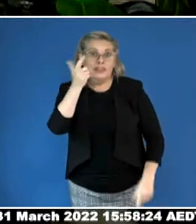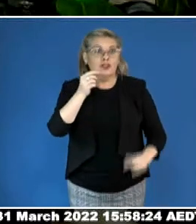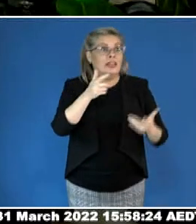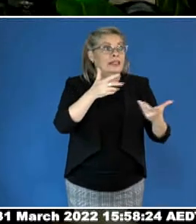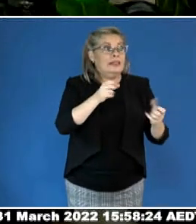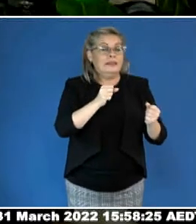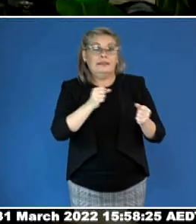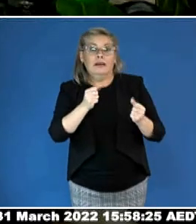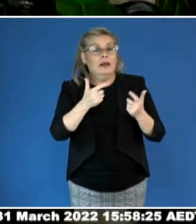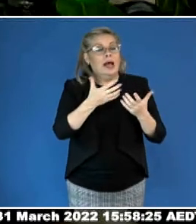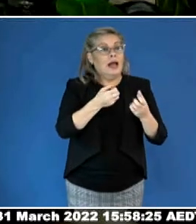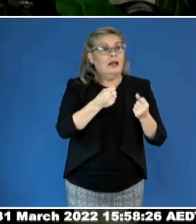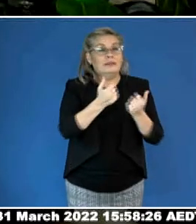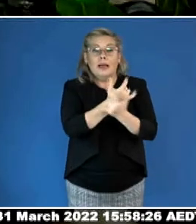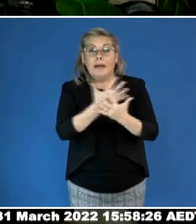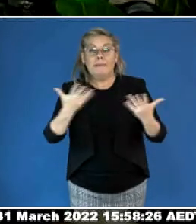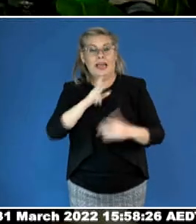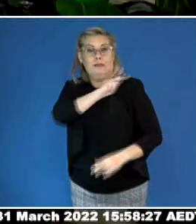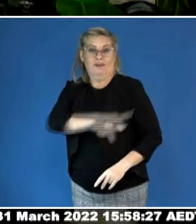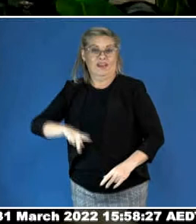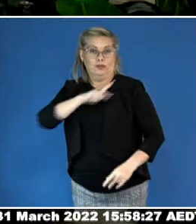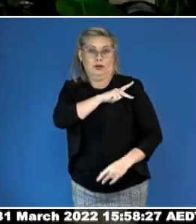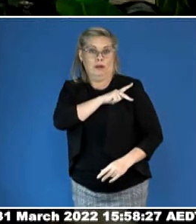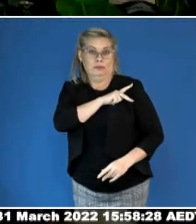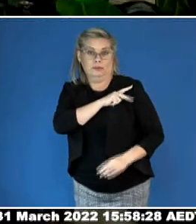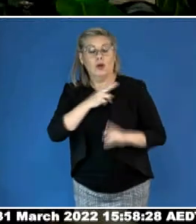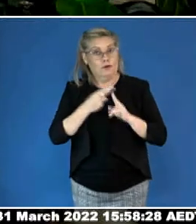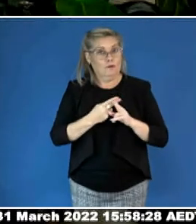females. We have provided a platform for education, and we have amplified autistic